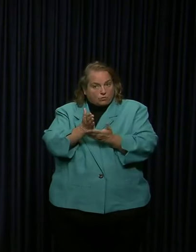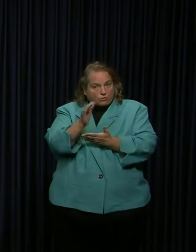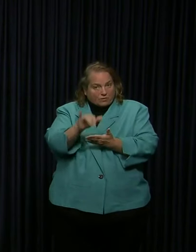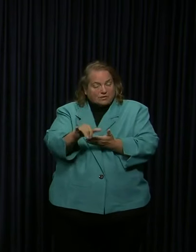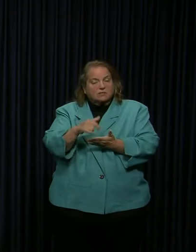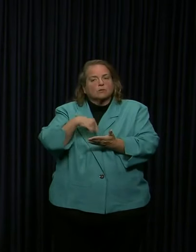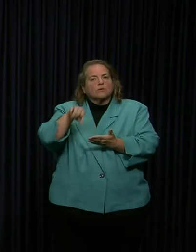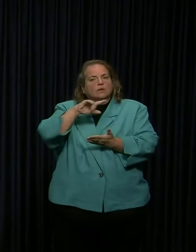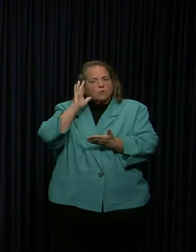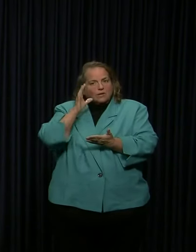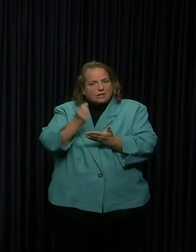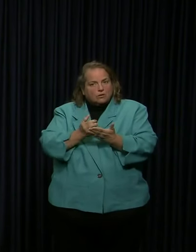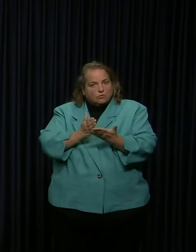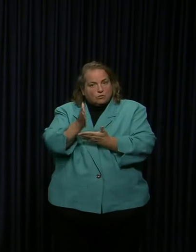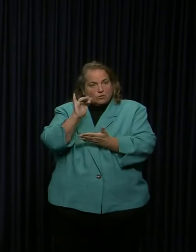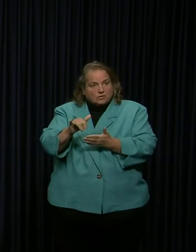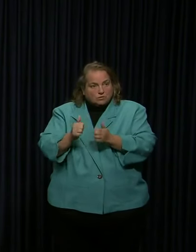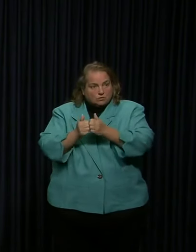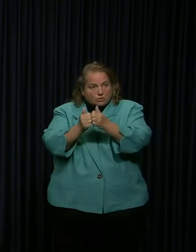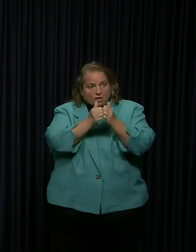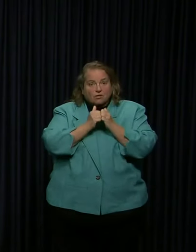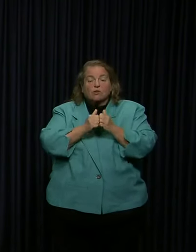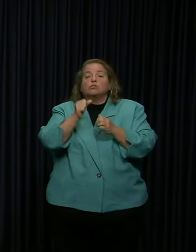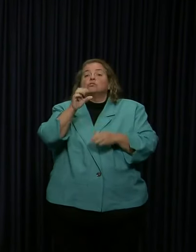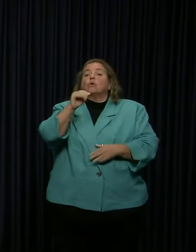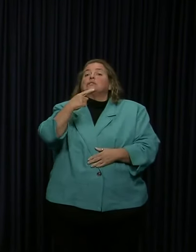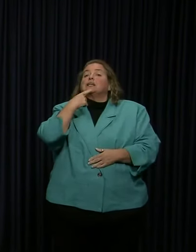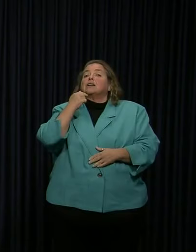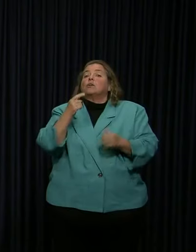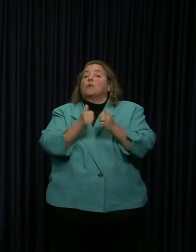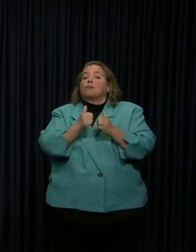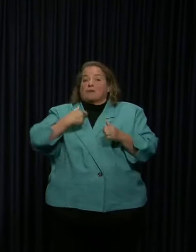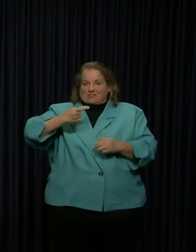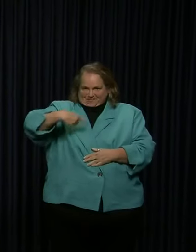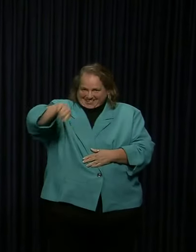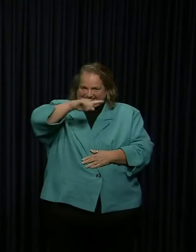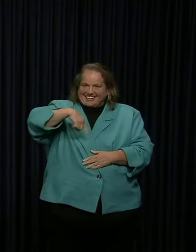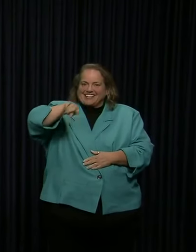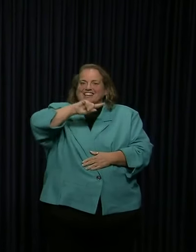AND WE KNOW THAT RIGHT NOW WE